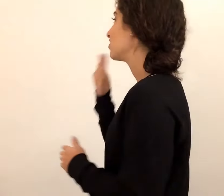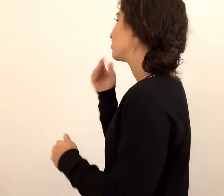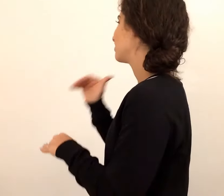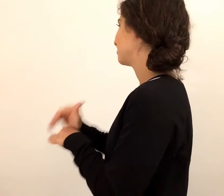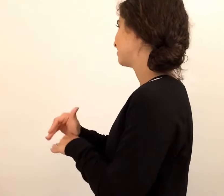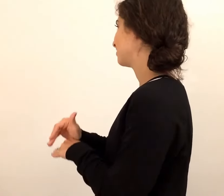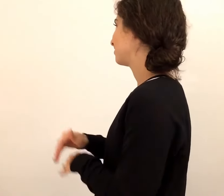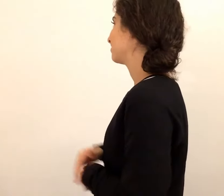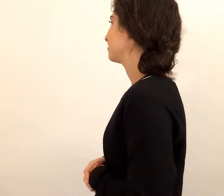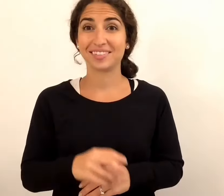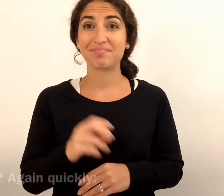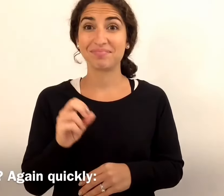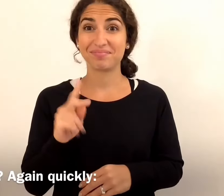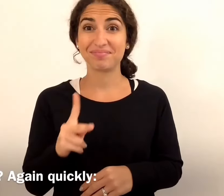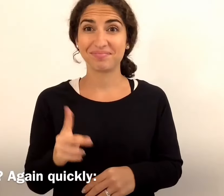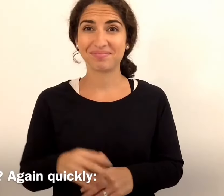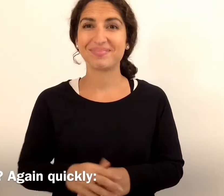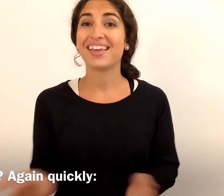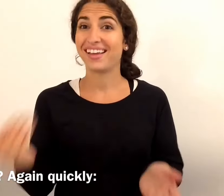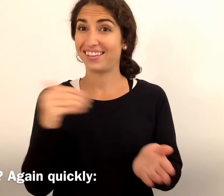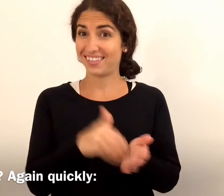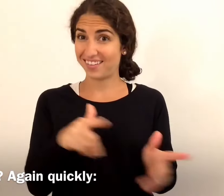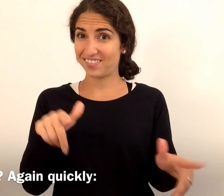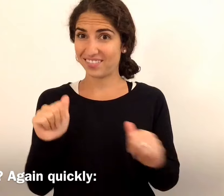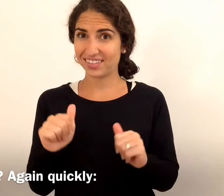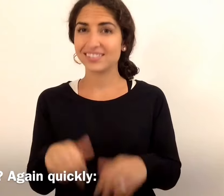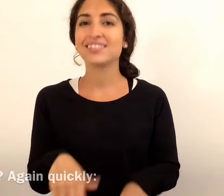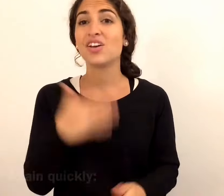Okay and one more time quickly: